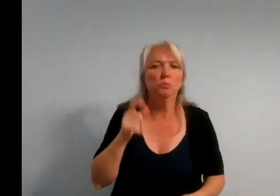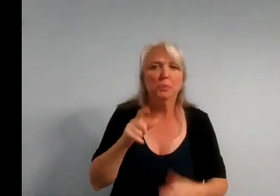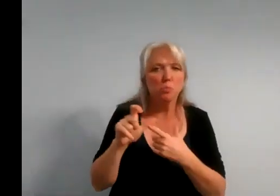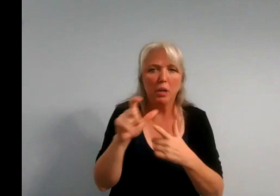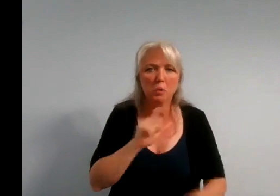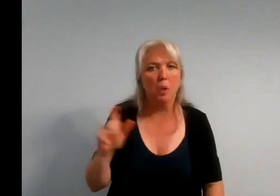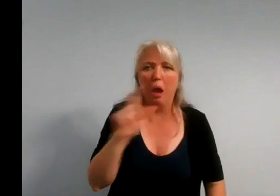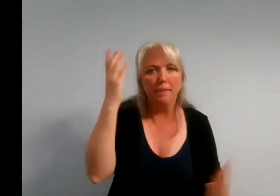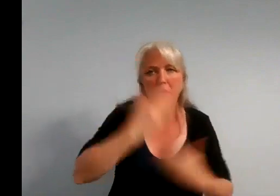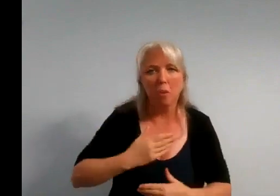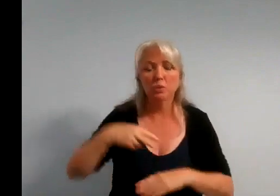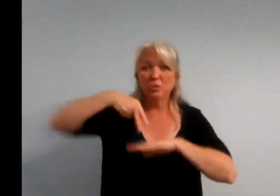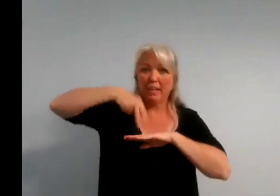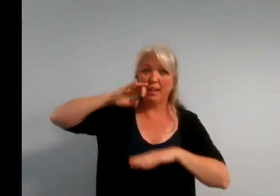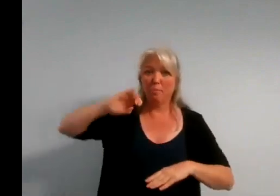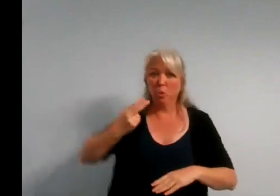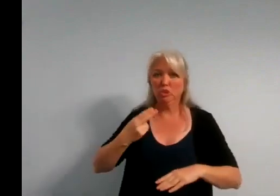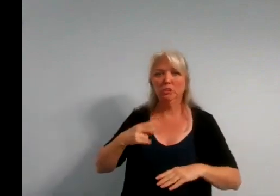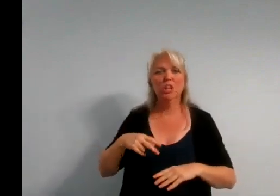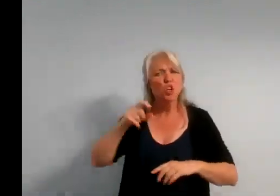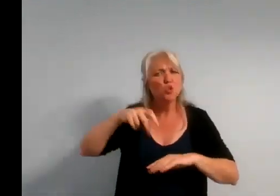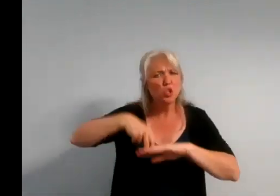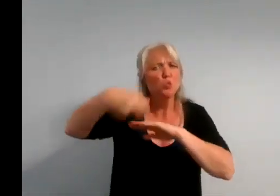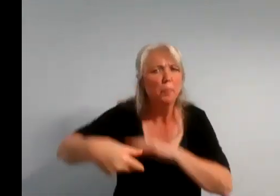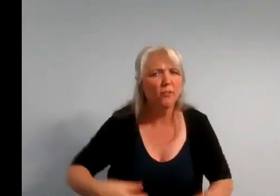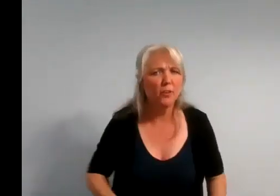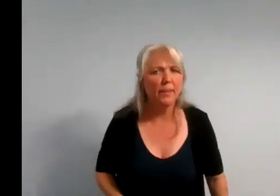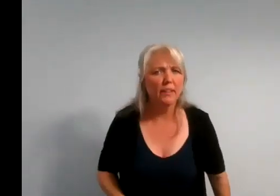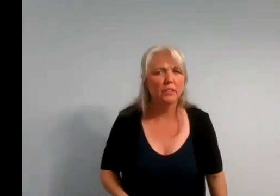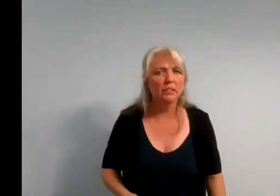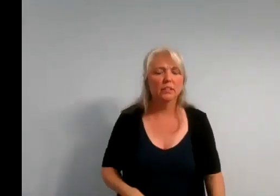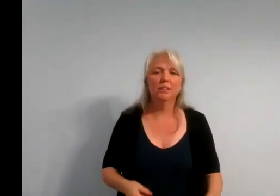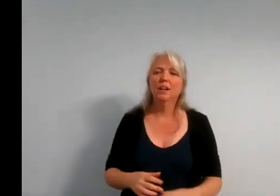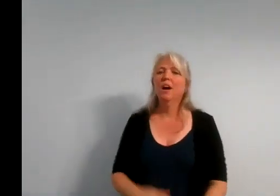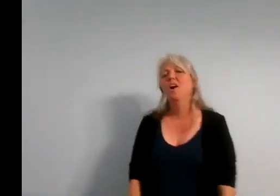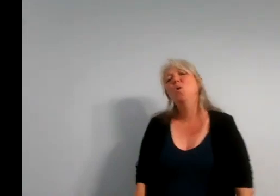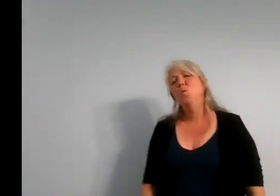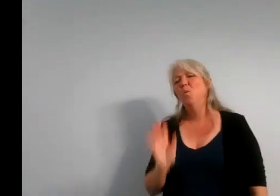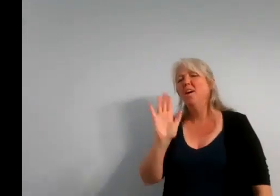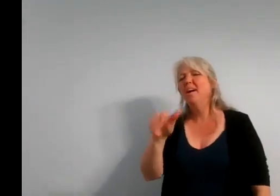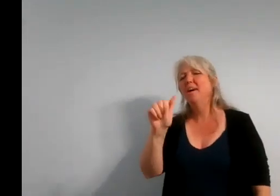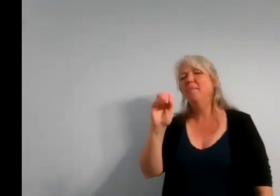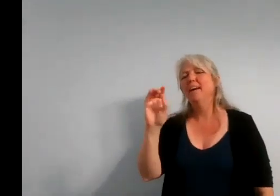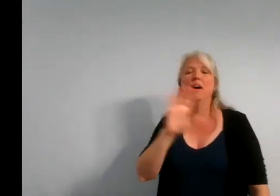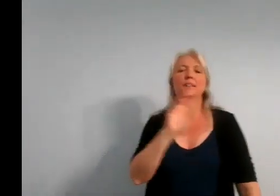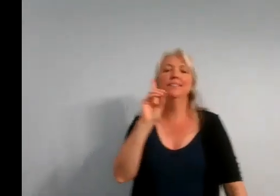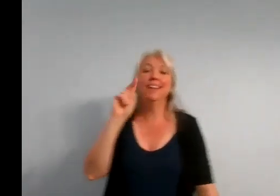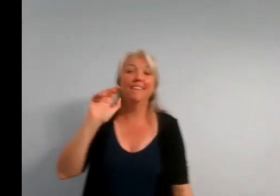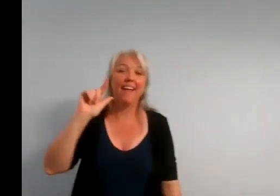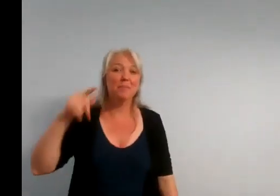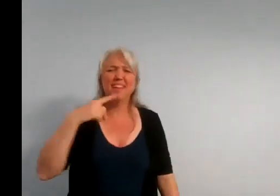looking at us. “You could trip over something.” “Aw, Amanda,” said Dunlap, and he shook his head.